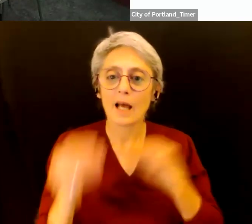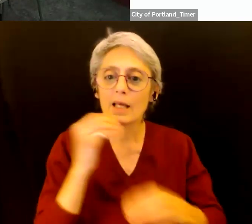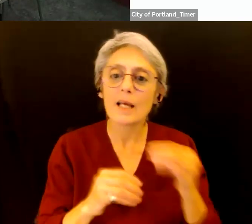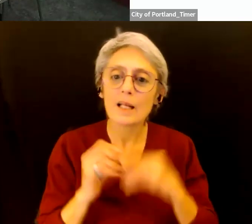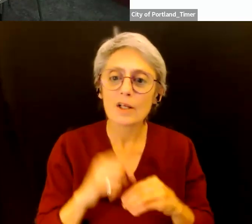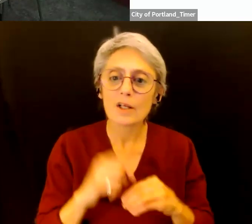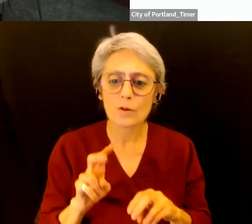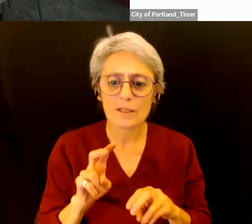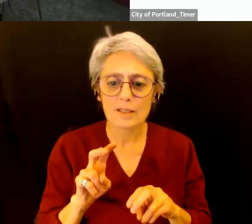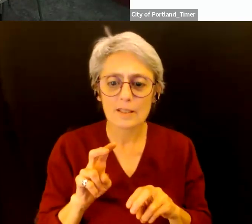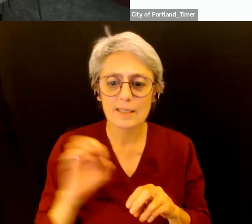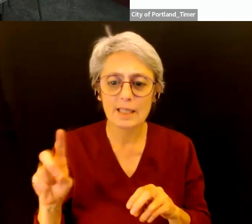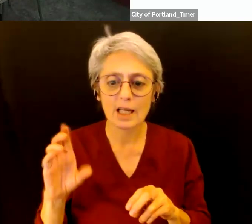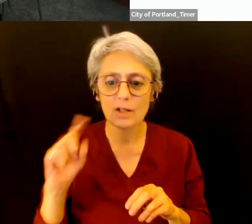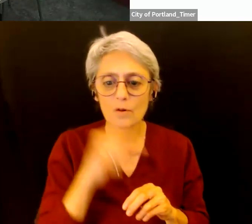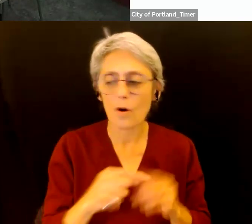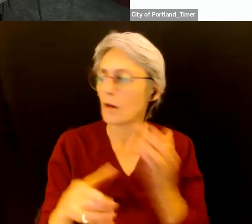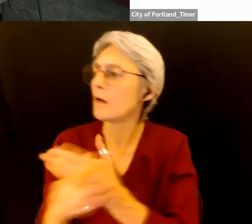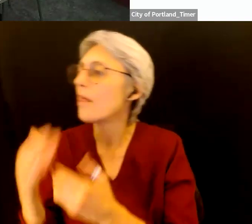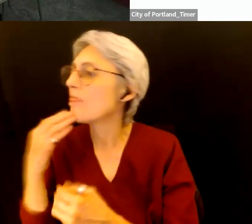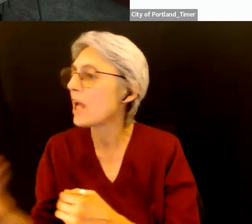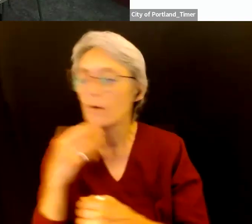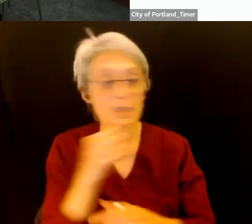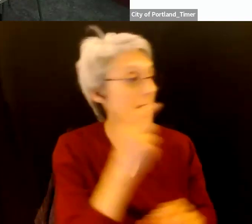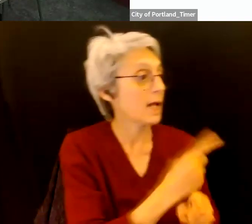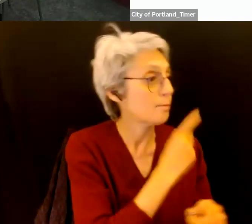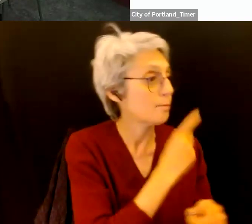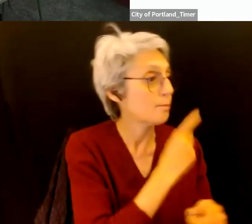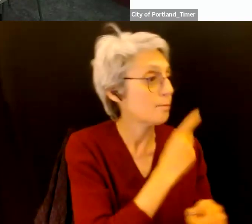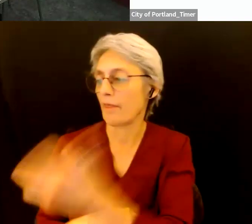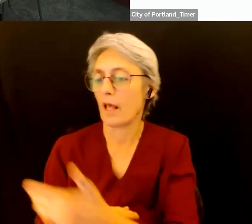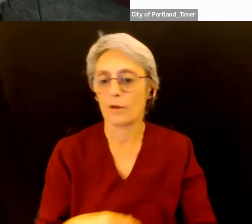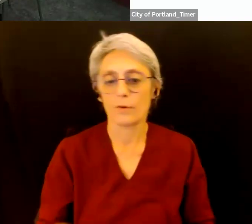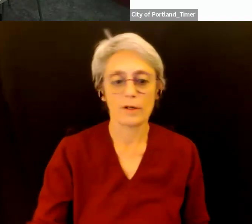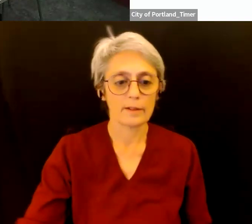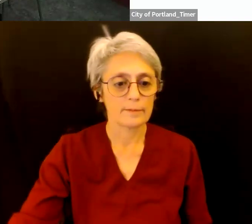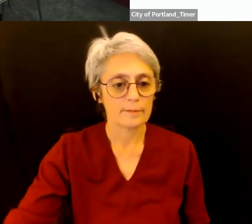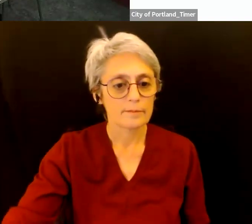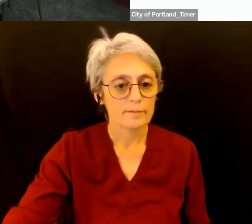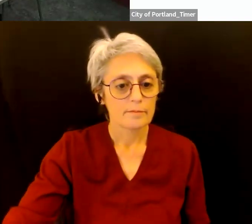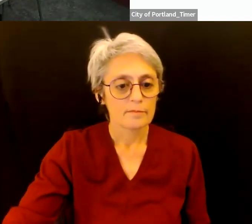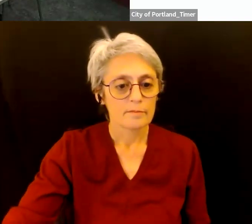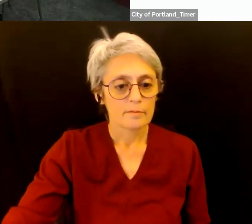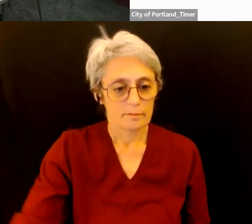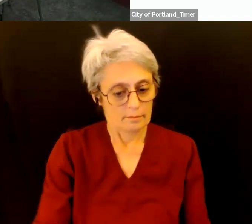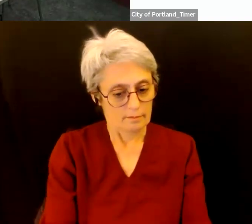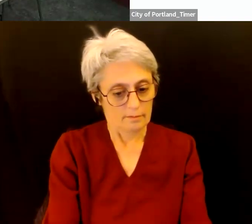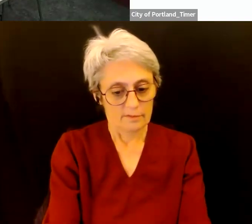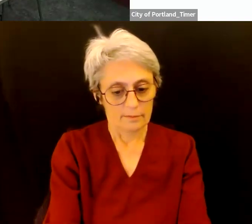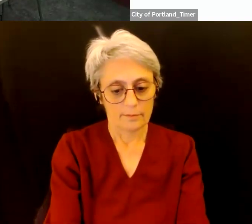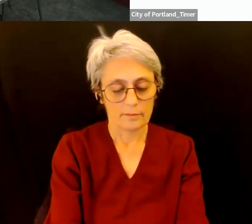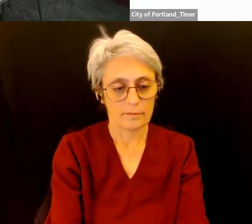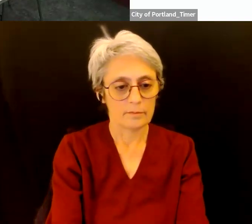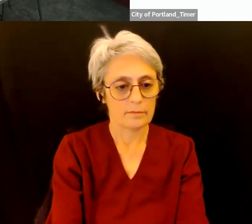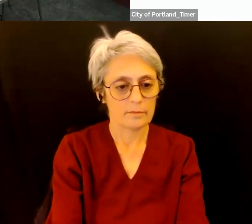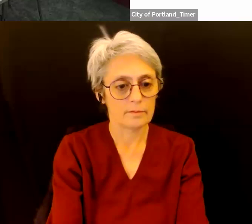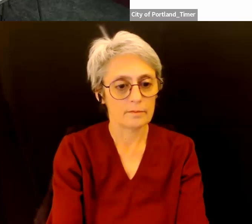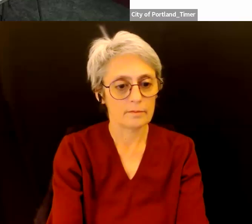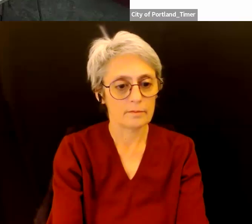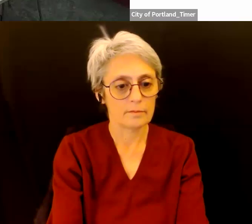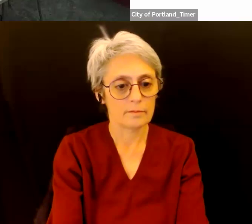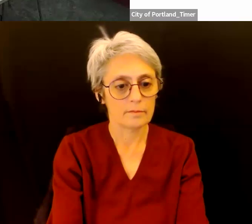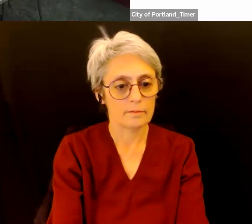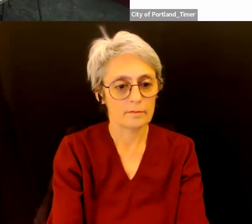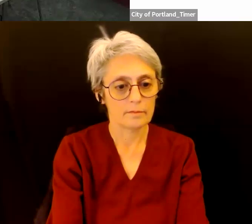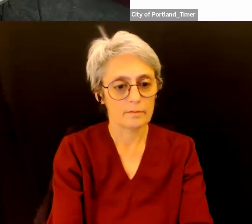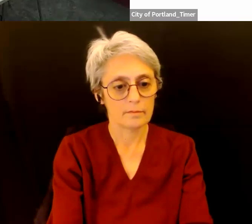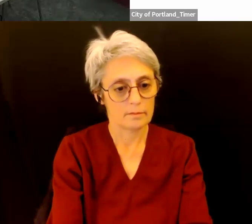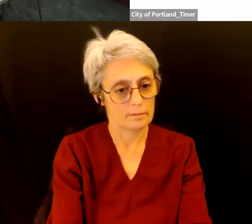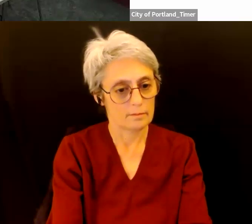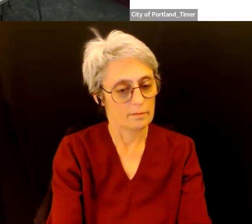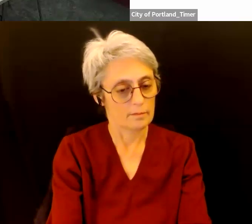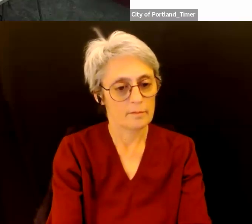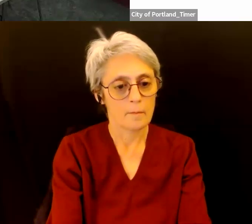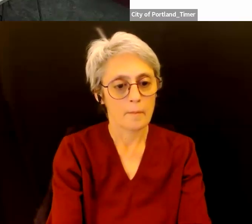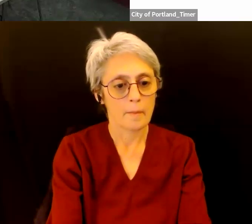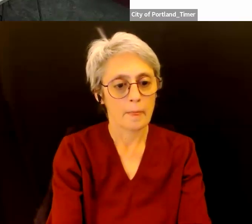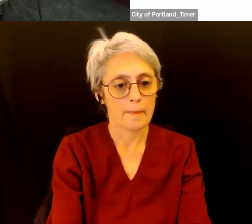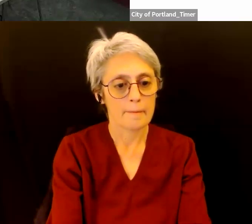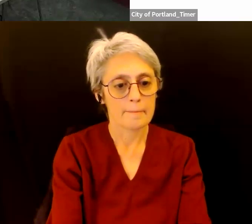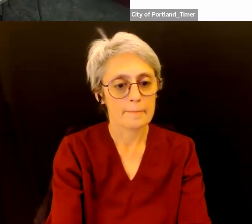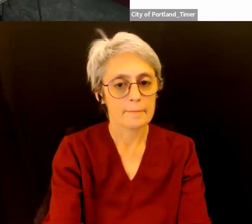Thank you. It's inappropriate. Thank you.